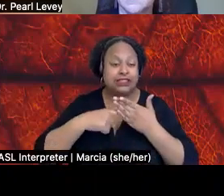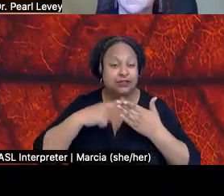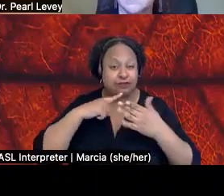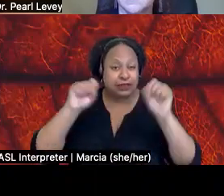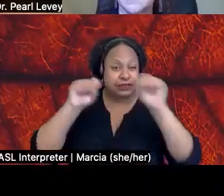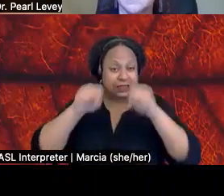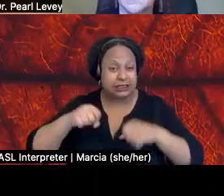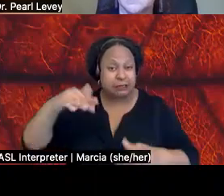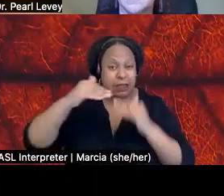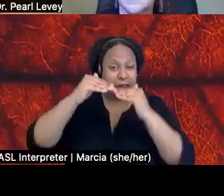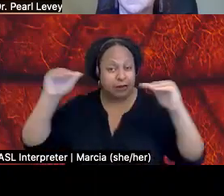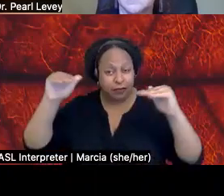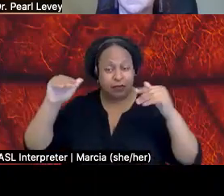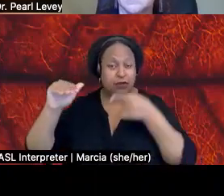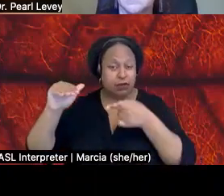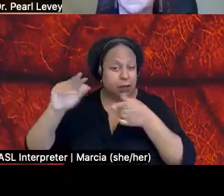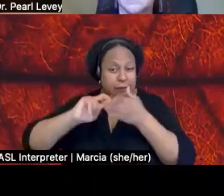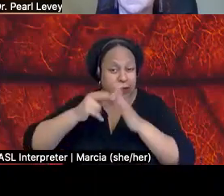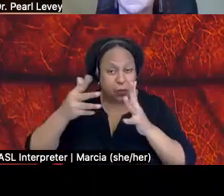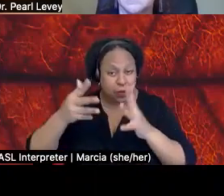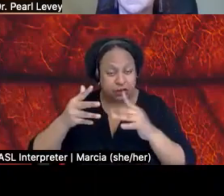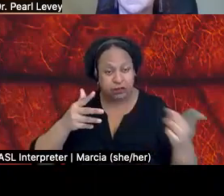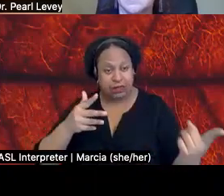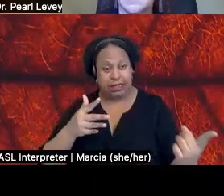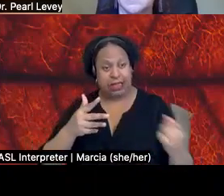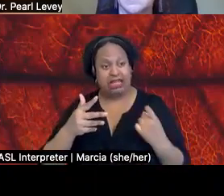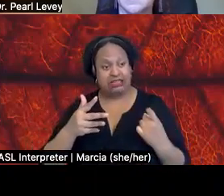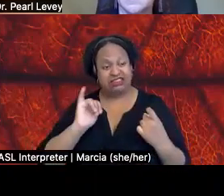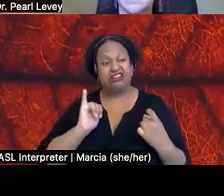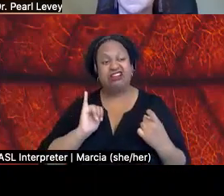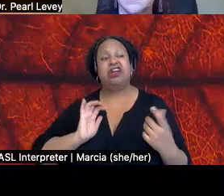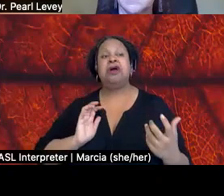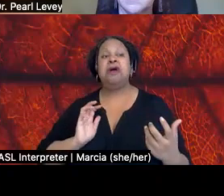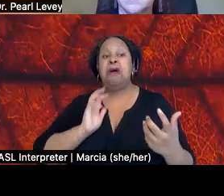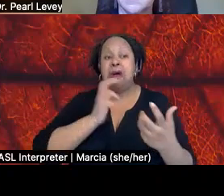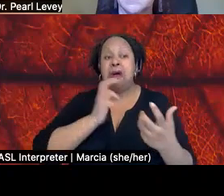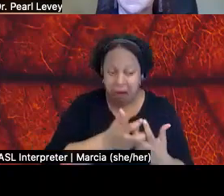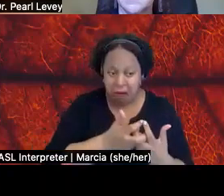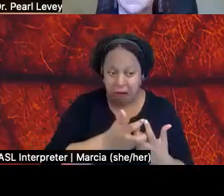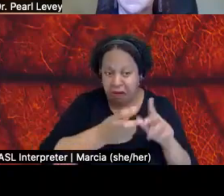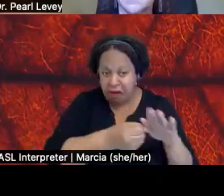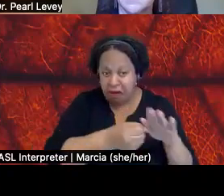And it raised things like if there were concerns, the learner was not feeling safe in the assigned